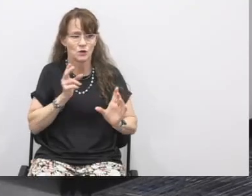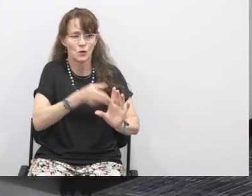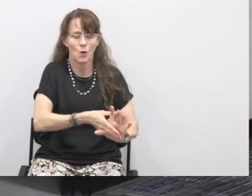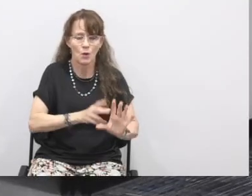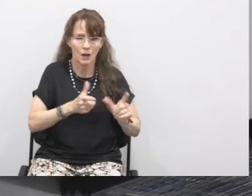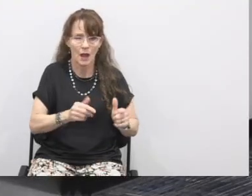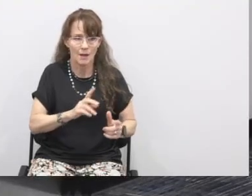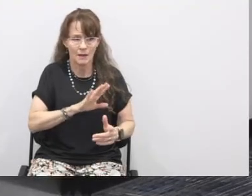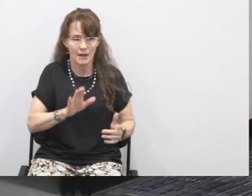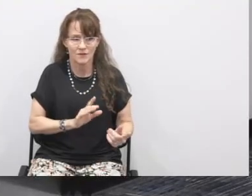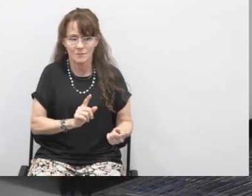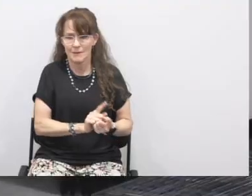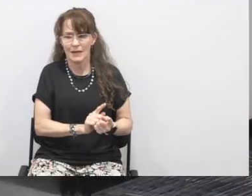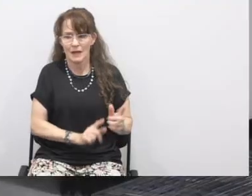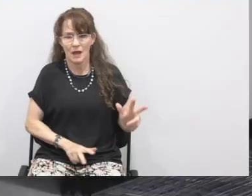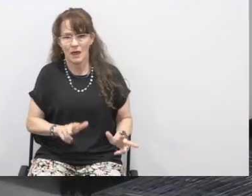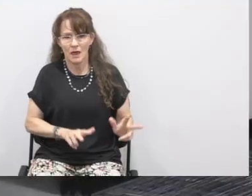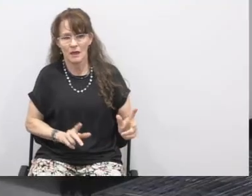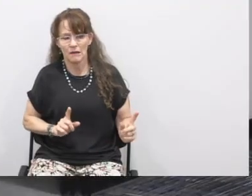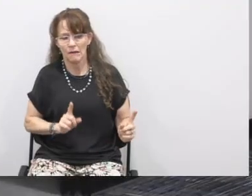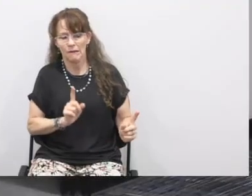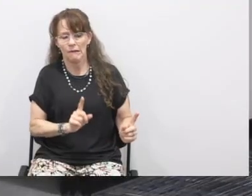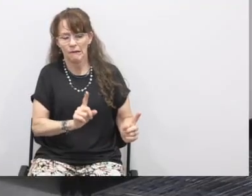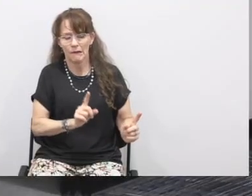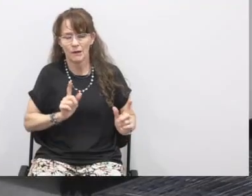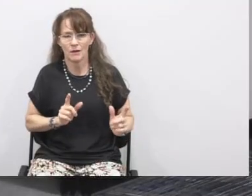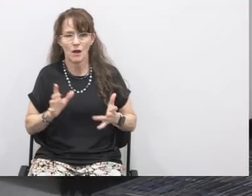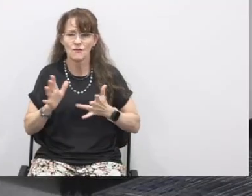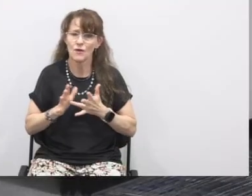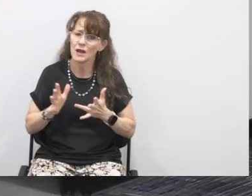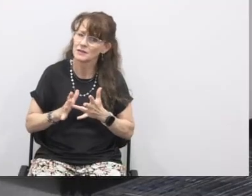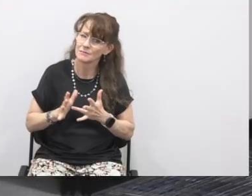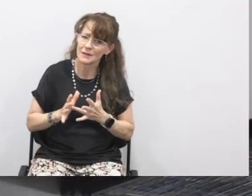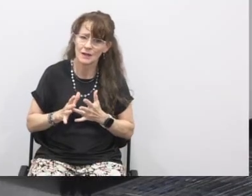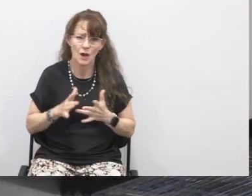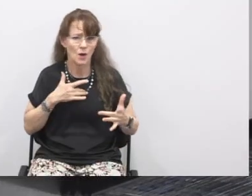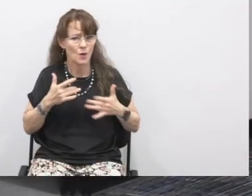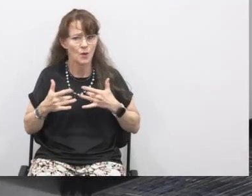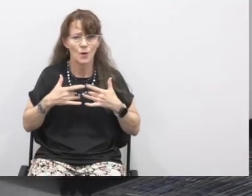And they're trying to figure out. Freshmen in high school are very concerned about what is cool.